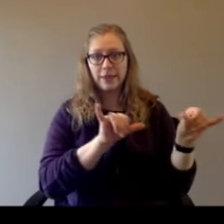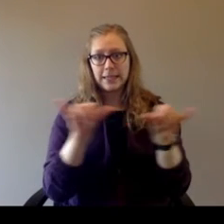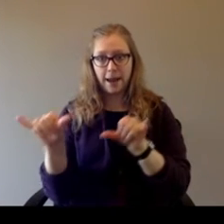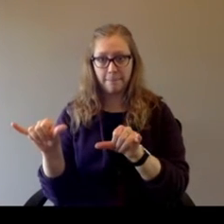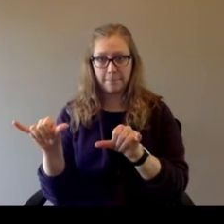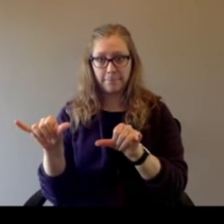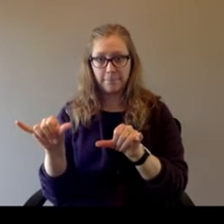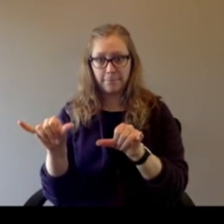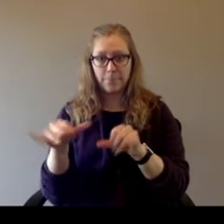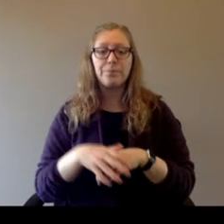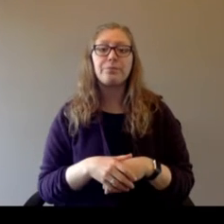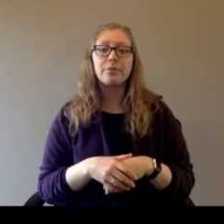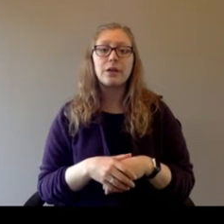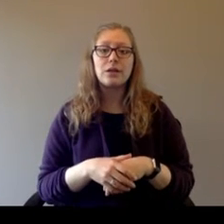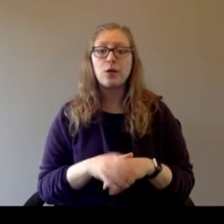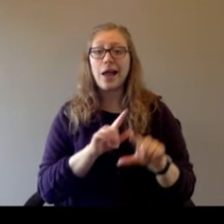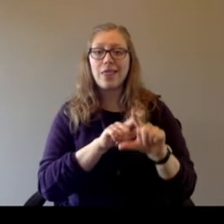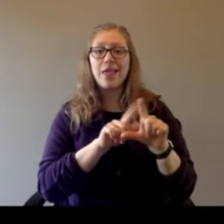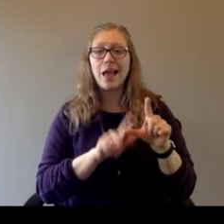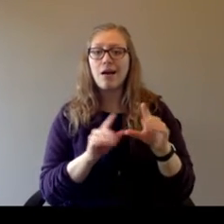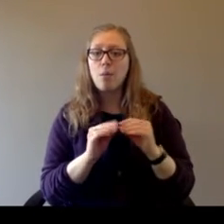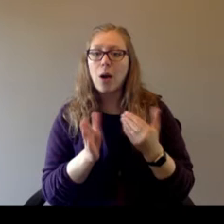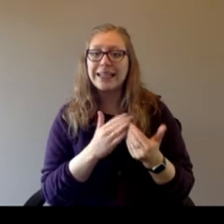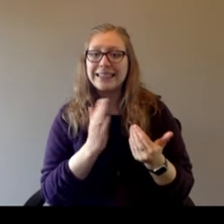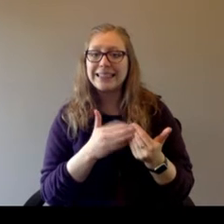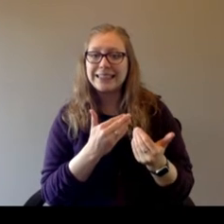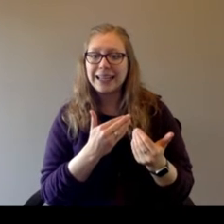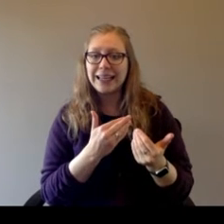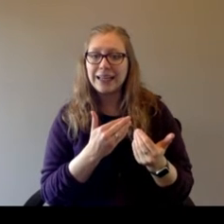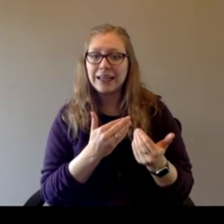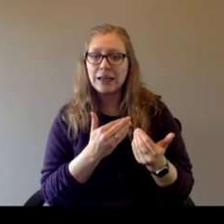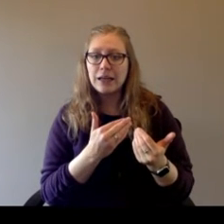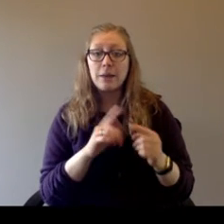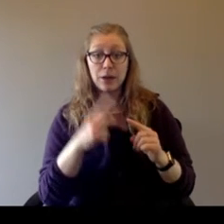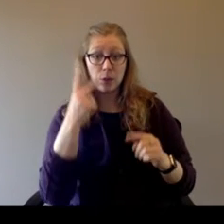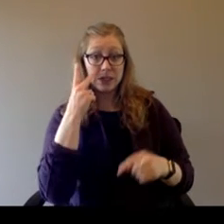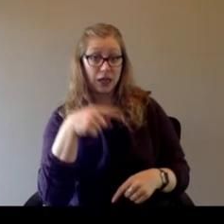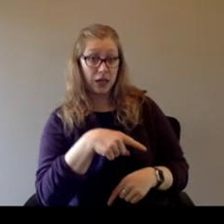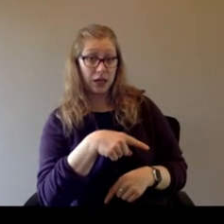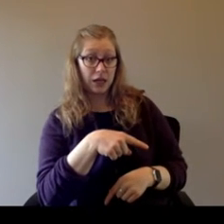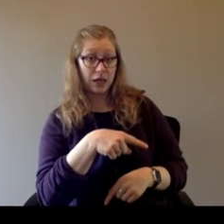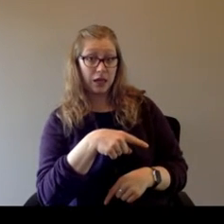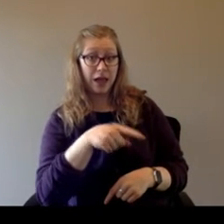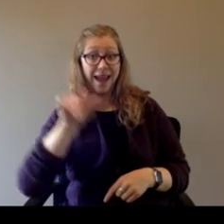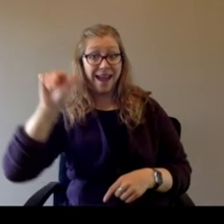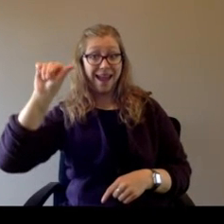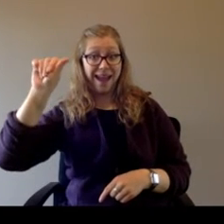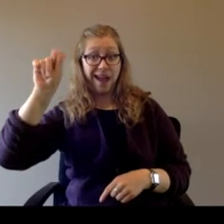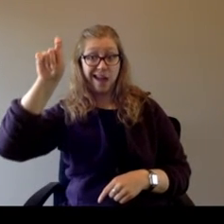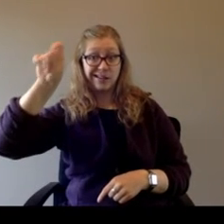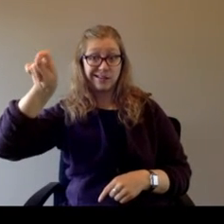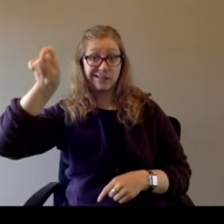angle A has one tick mark. So in an angle, the other figure, angle D has one tick mark, so A is congruent to D,